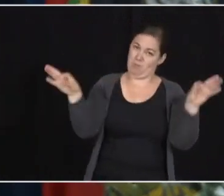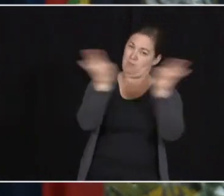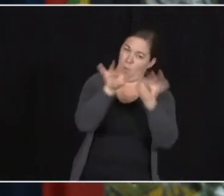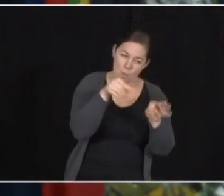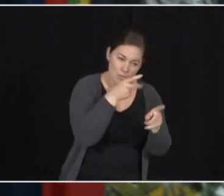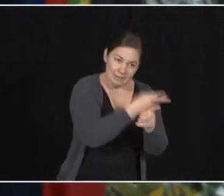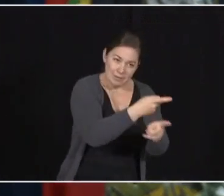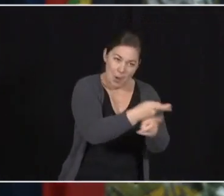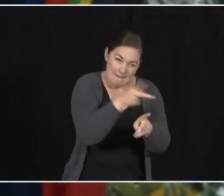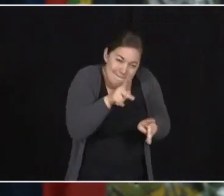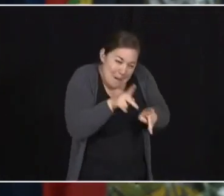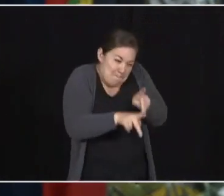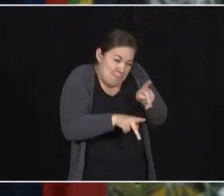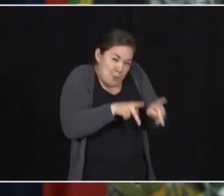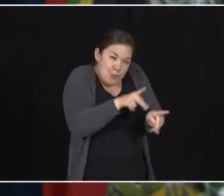Taking care of workers and making sure the families are OK.